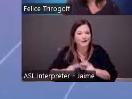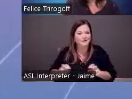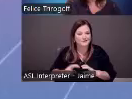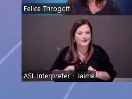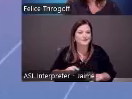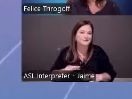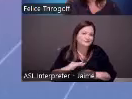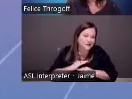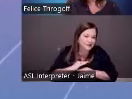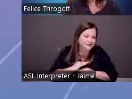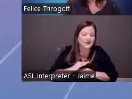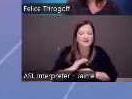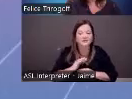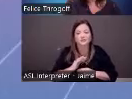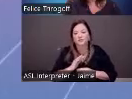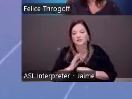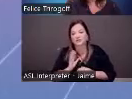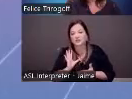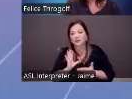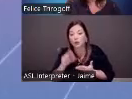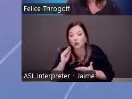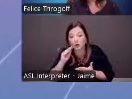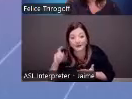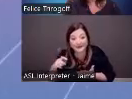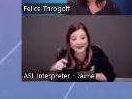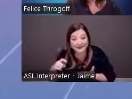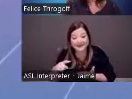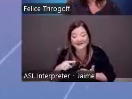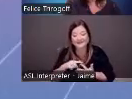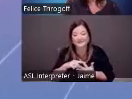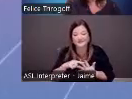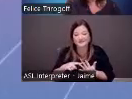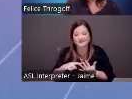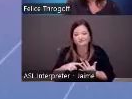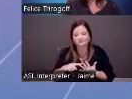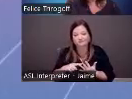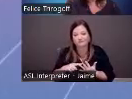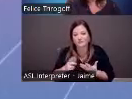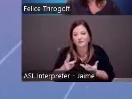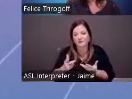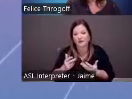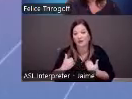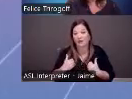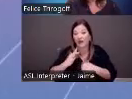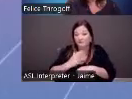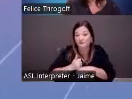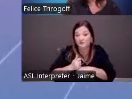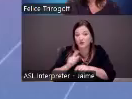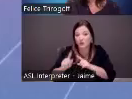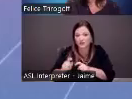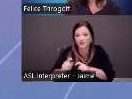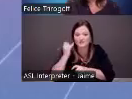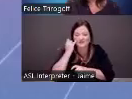and any learning needs or existing questions if we did that more quickly after future trainings.